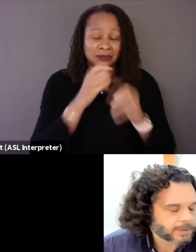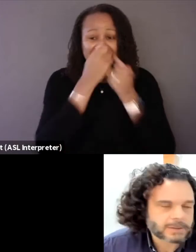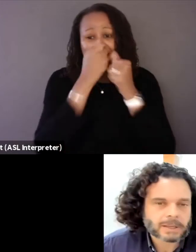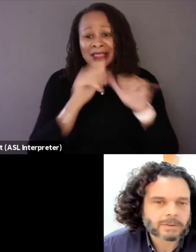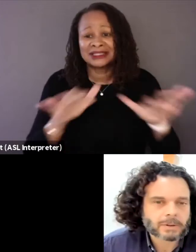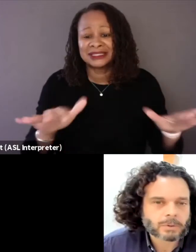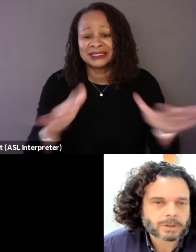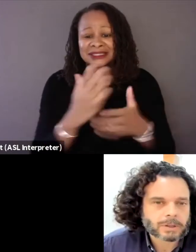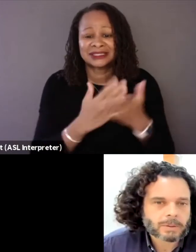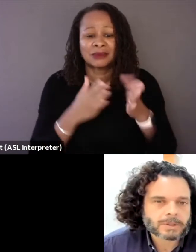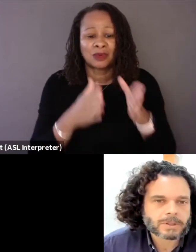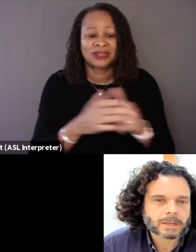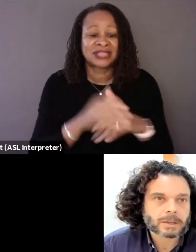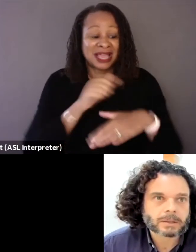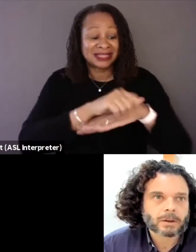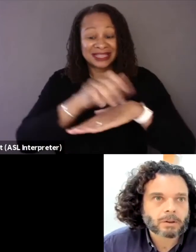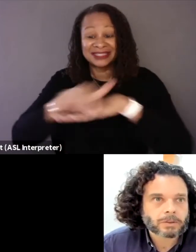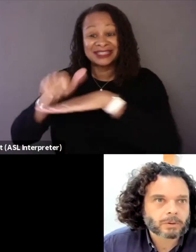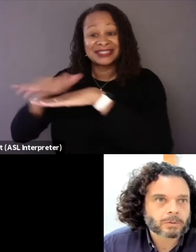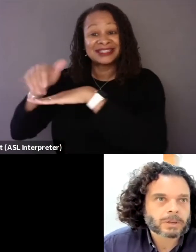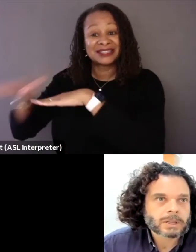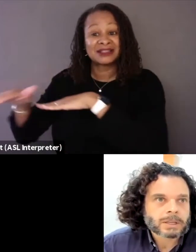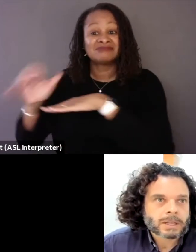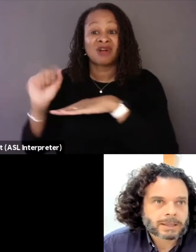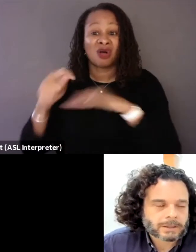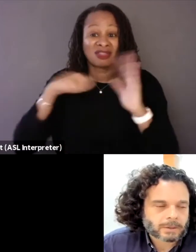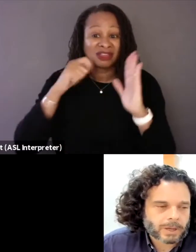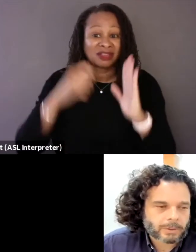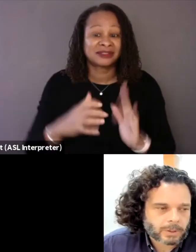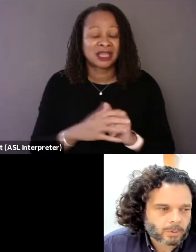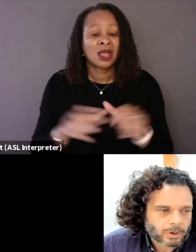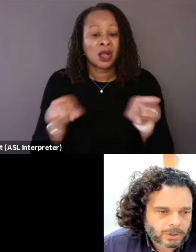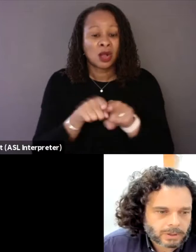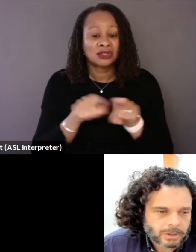to send everyone their cameras. And then also I think the way we work,